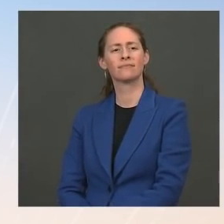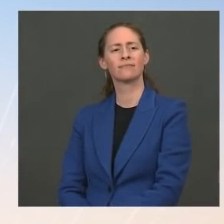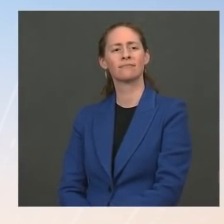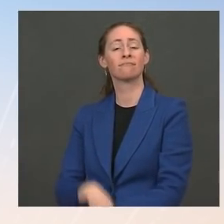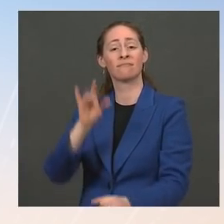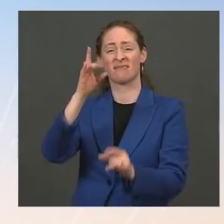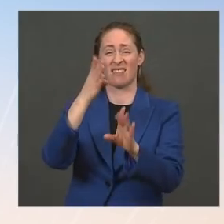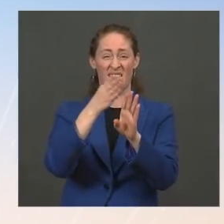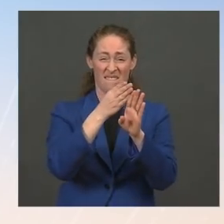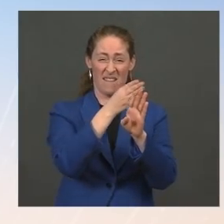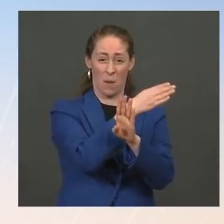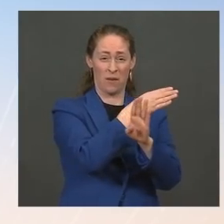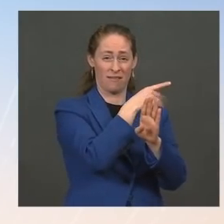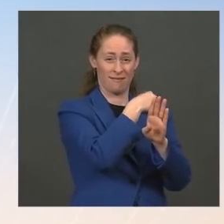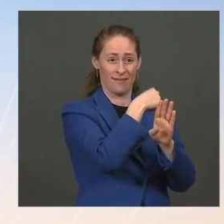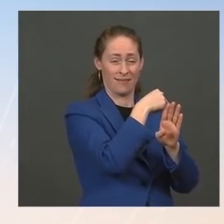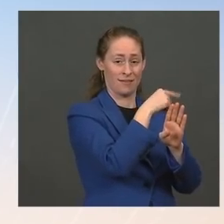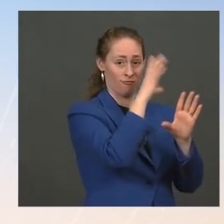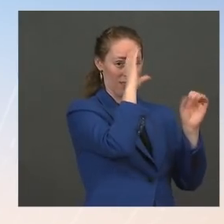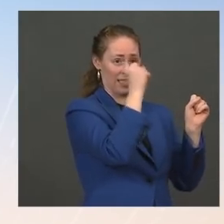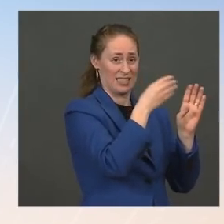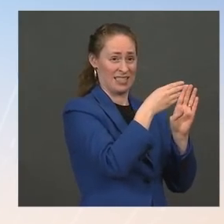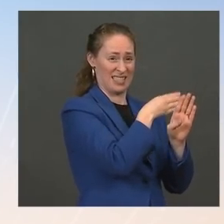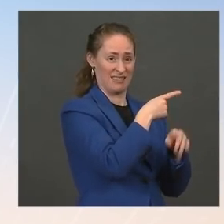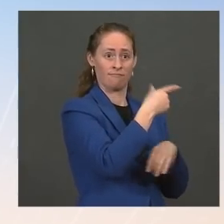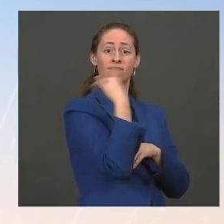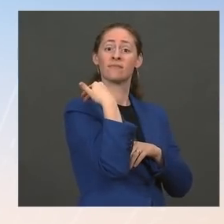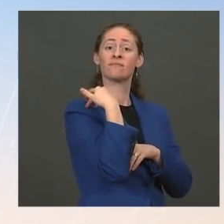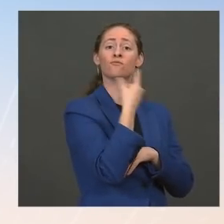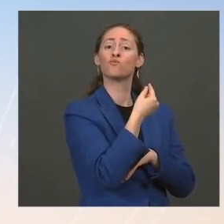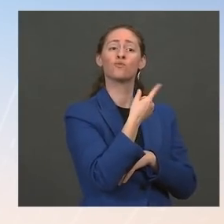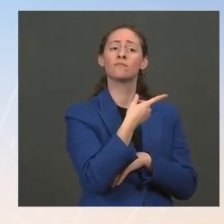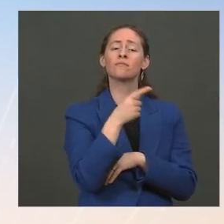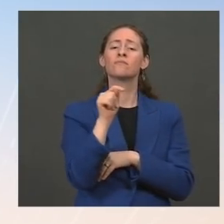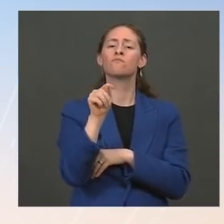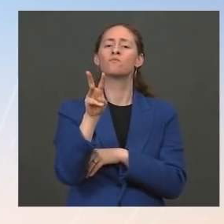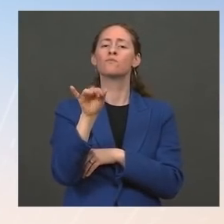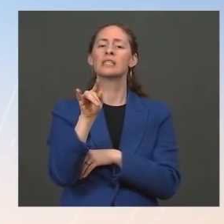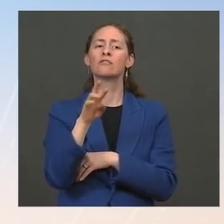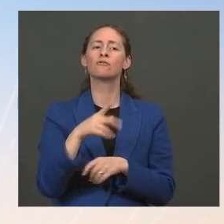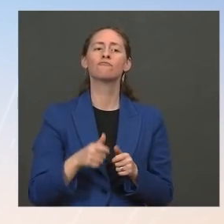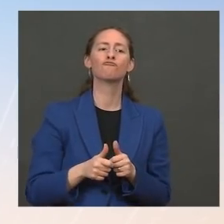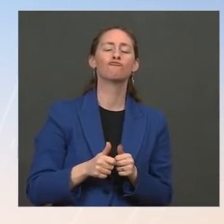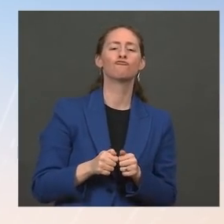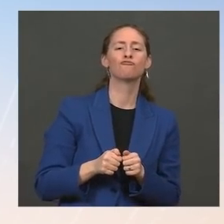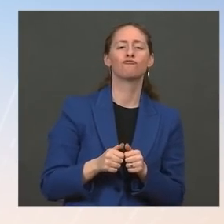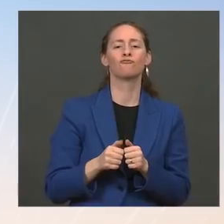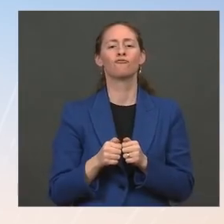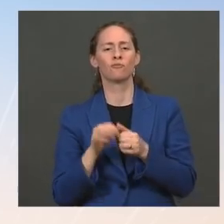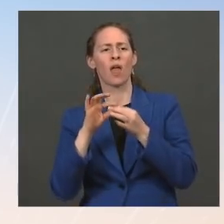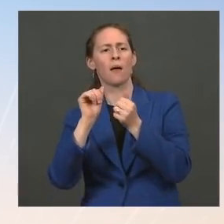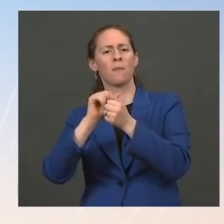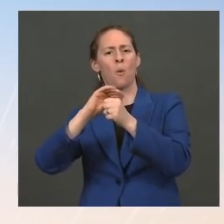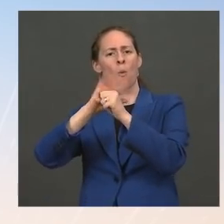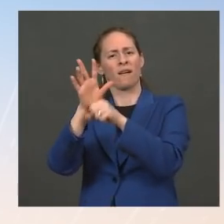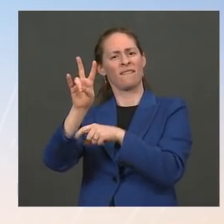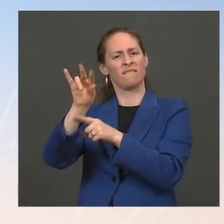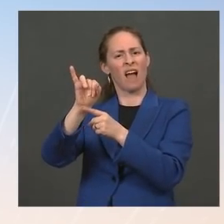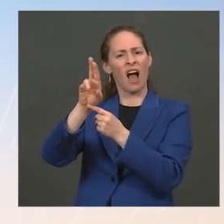what he called the coronavirus; and who he directed it at. The President has not been critical of travel restrictions.